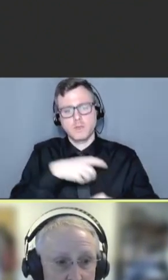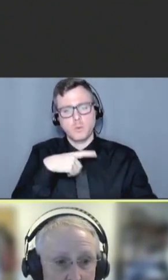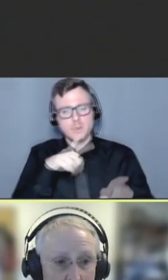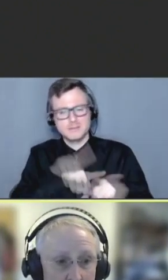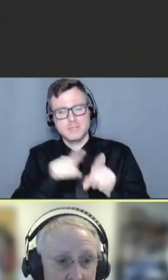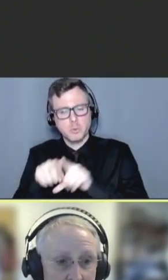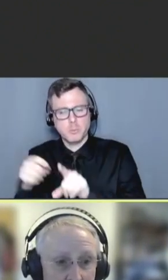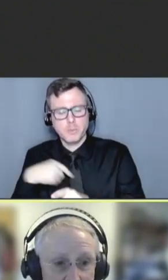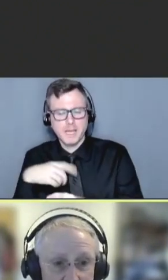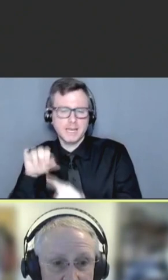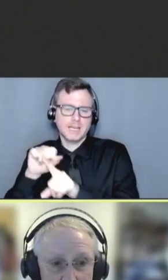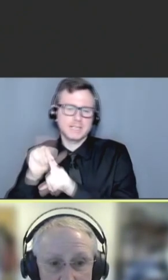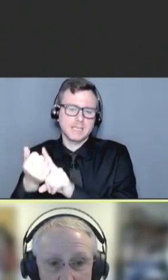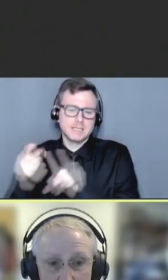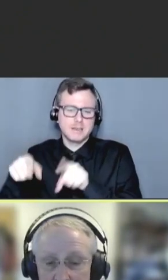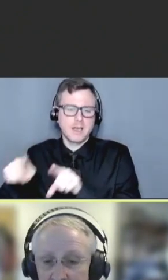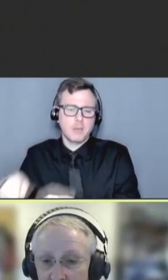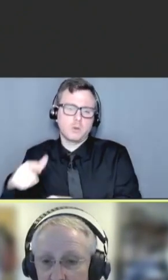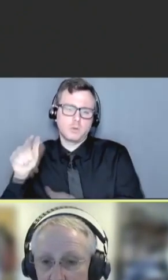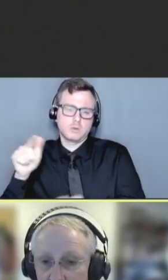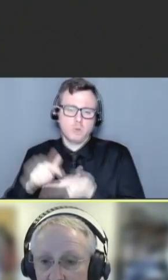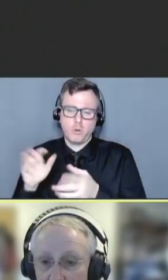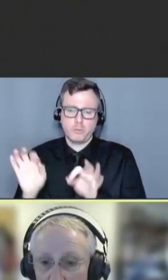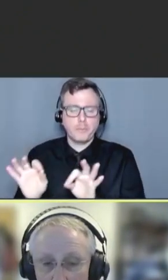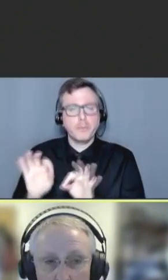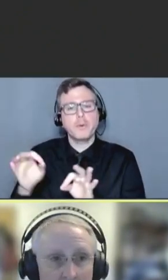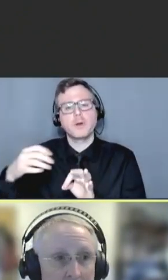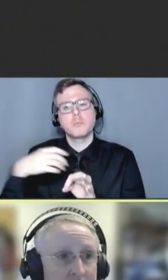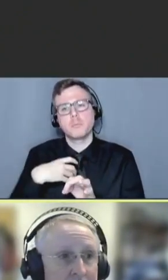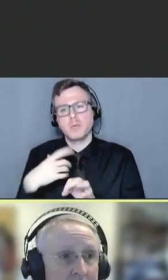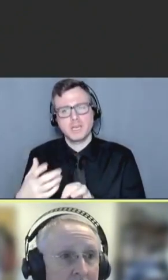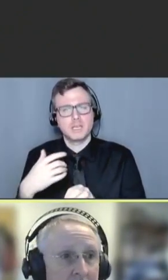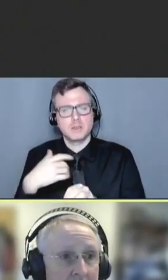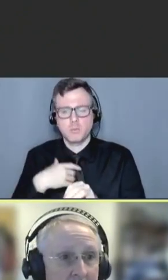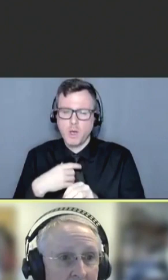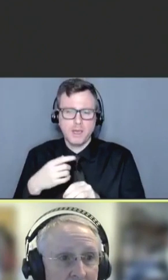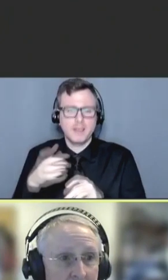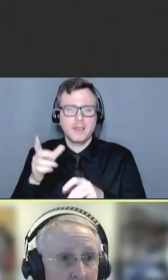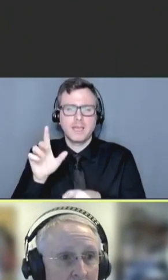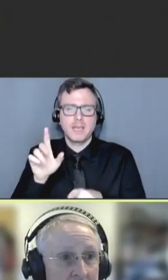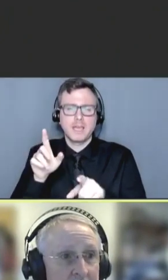were small and the confidence intervals around these estimates are wide. Next slide, please.